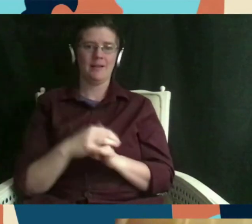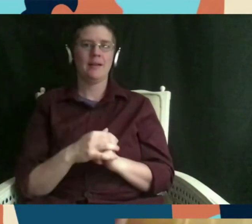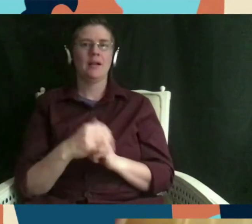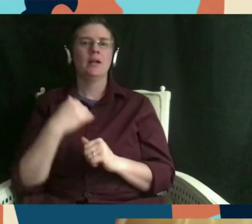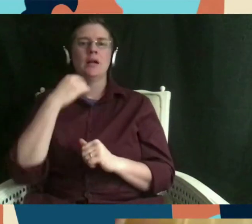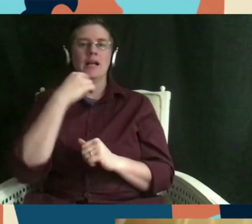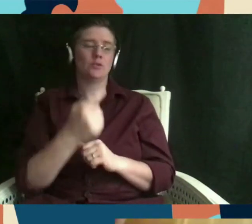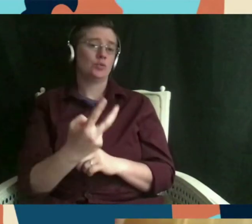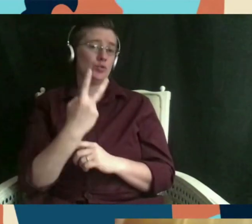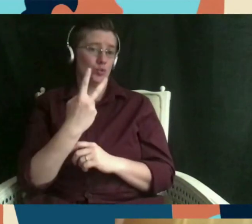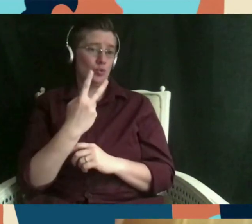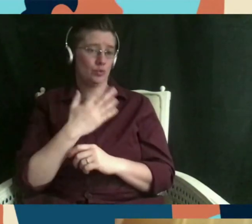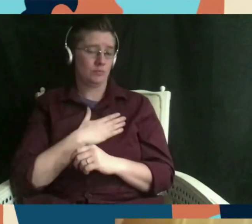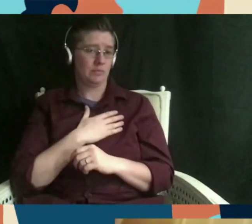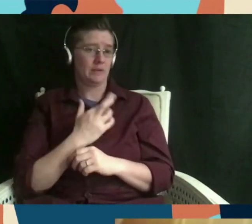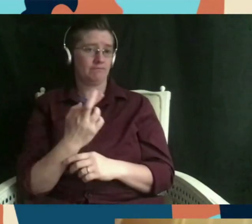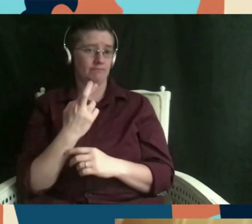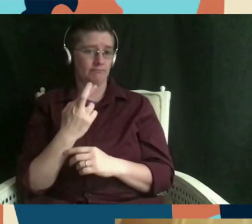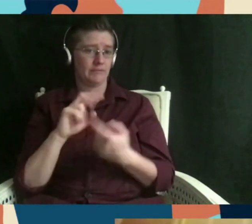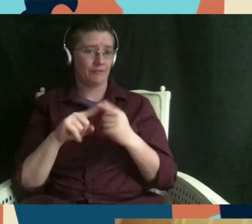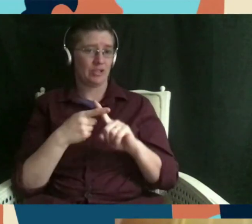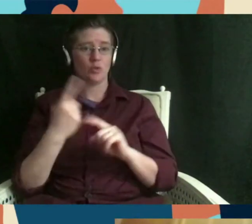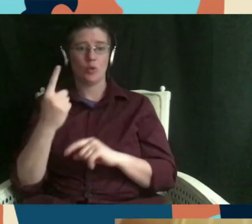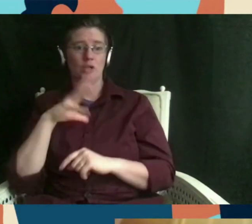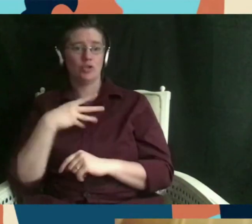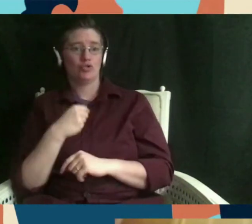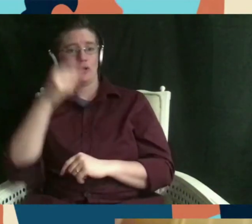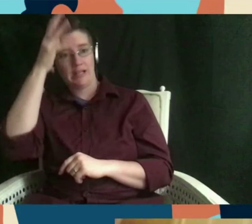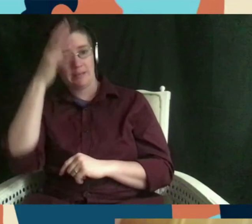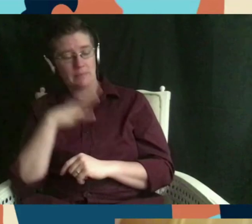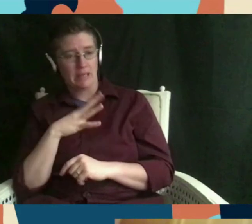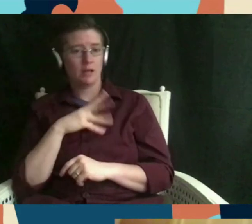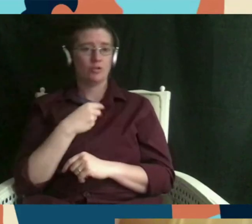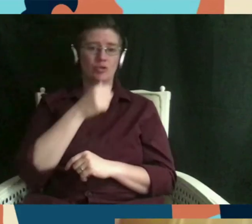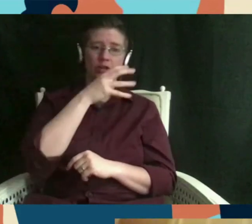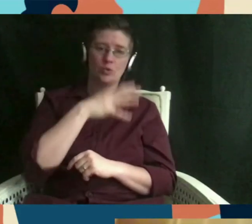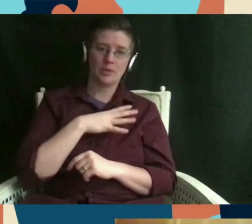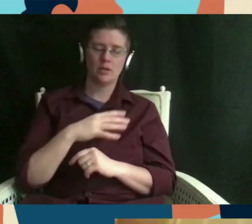a trans man and the other trans women i think i might be non-binary or at first i identified